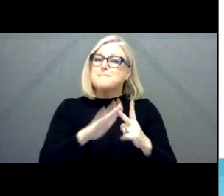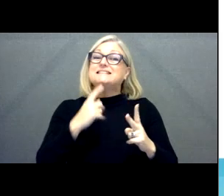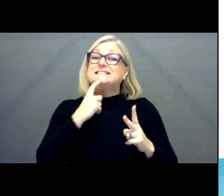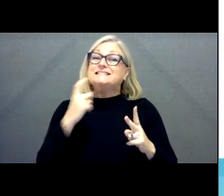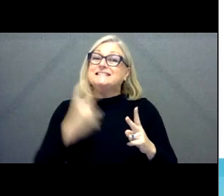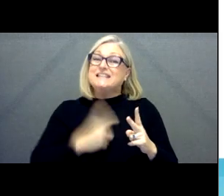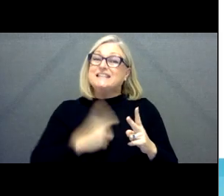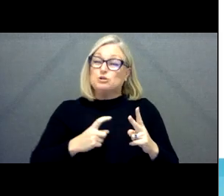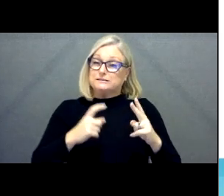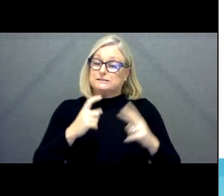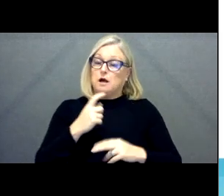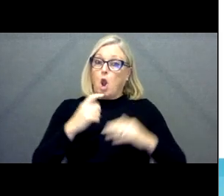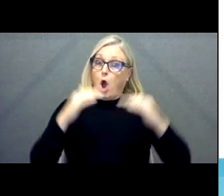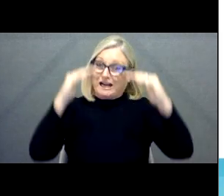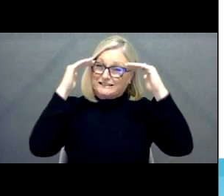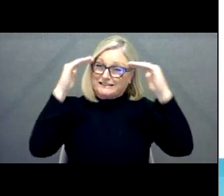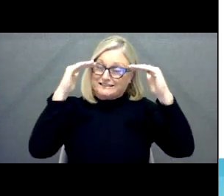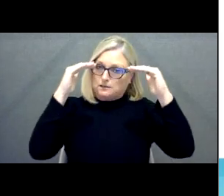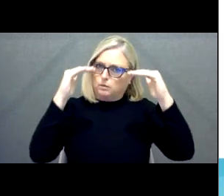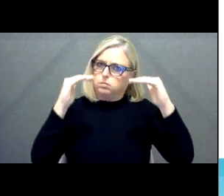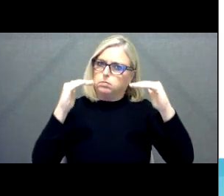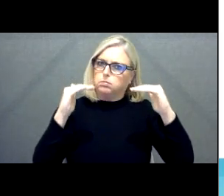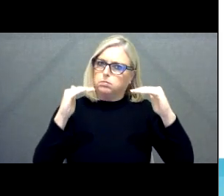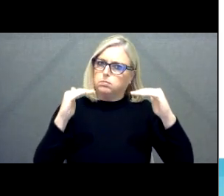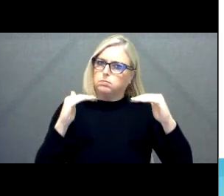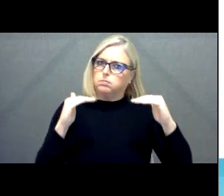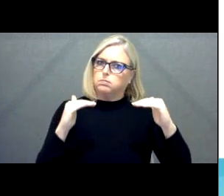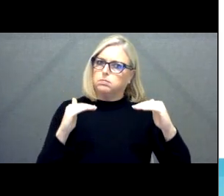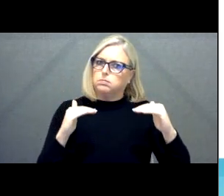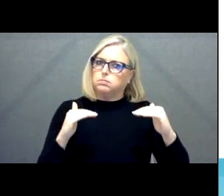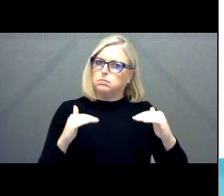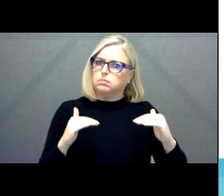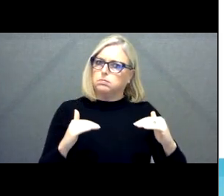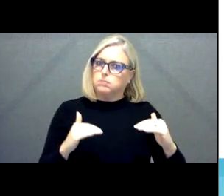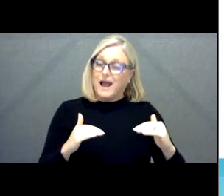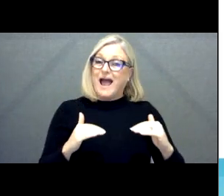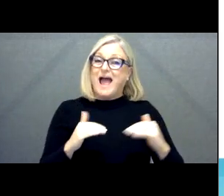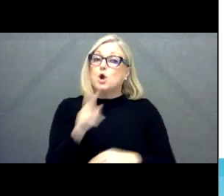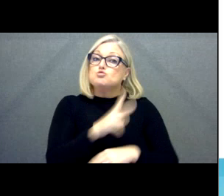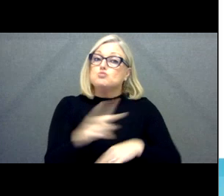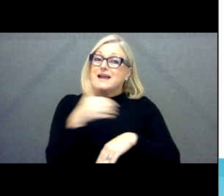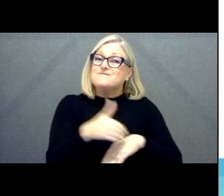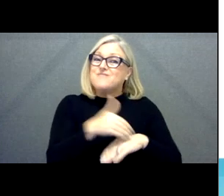Court Link um and the time to reoffend was longer for those people um who did Court Link as well as